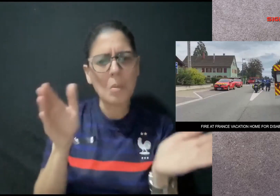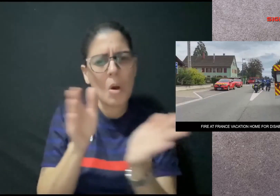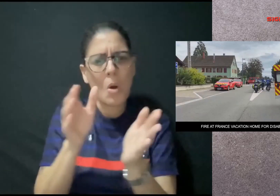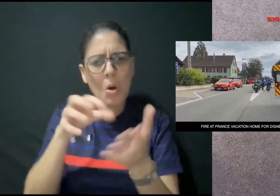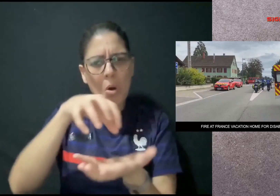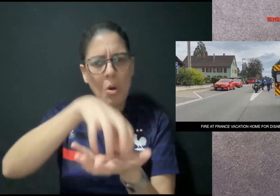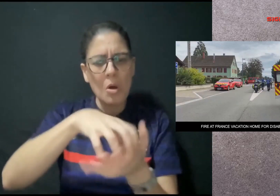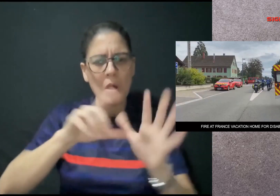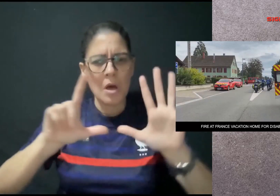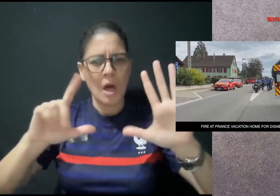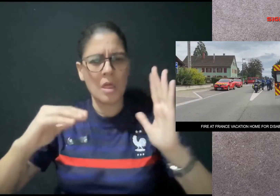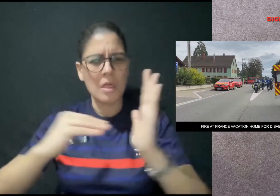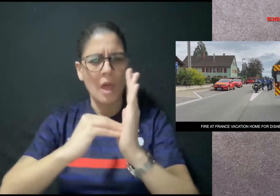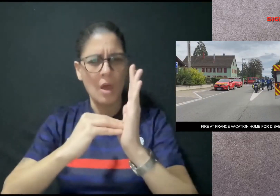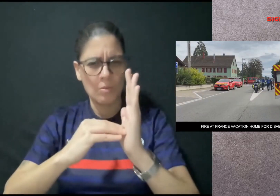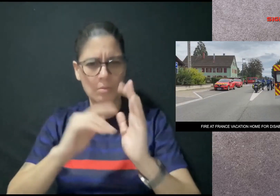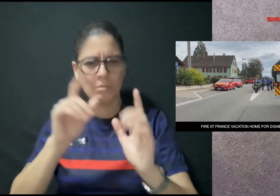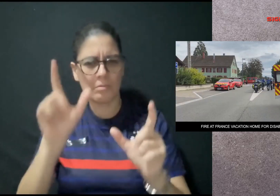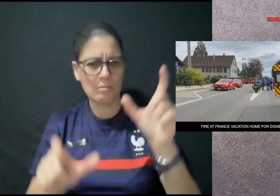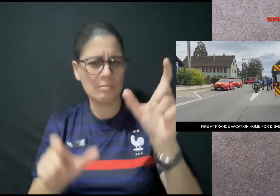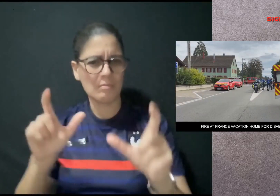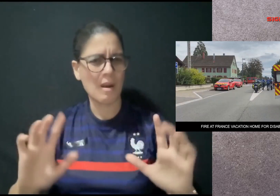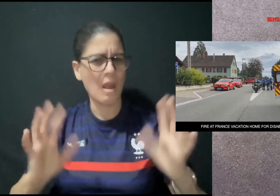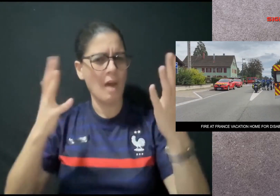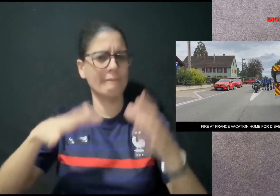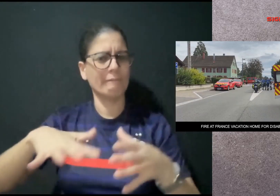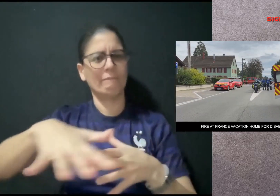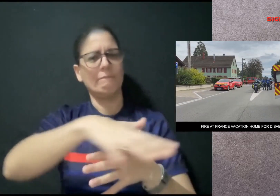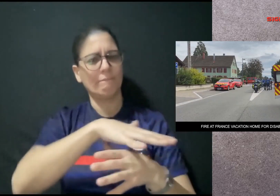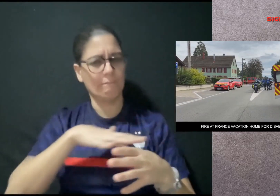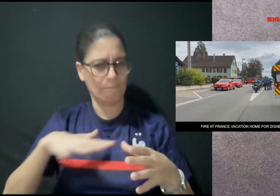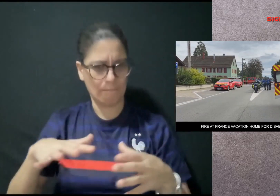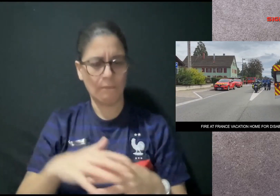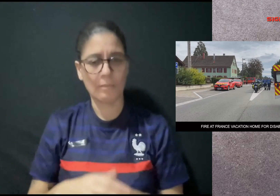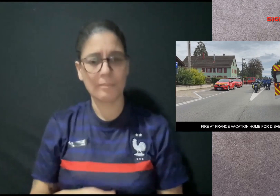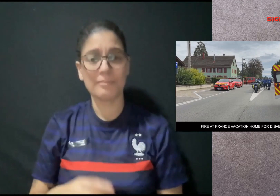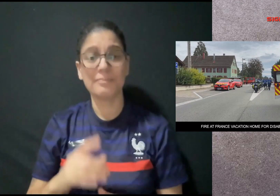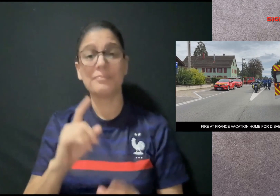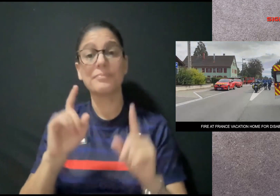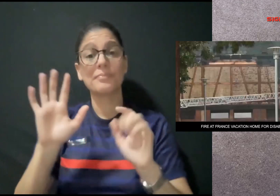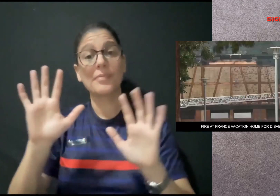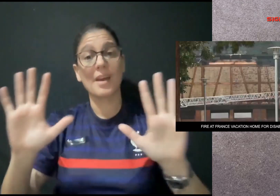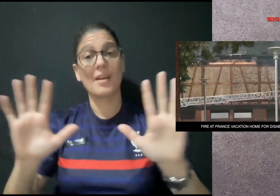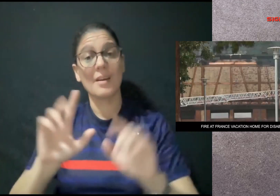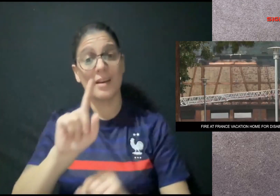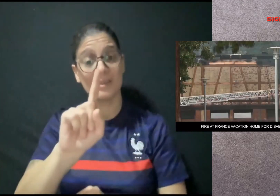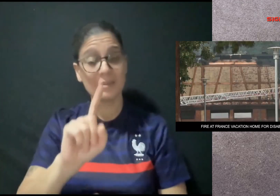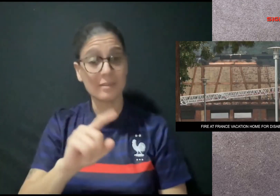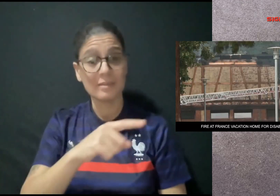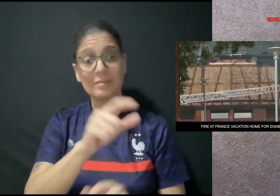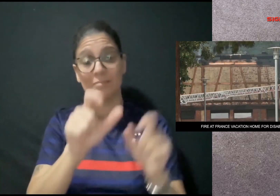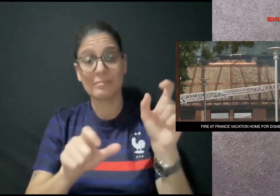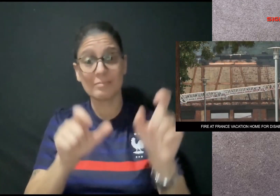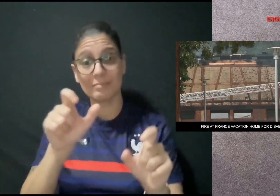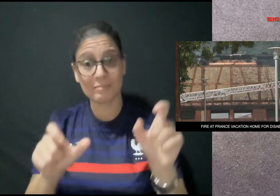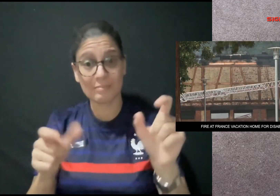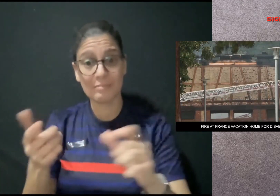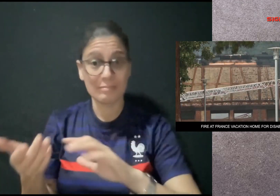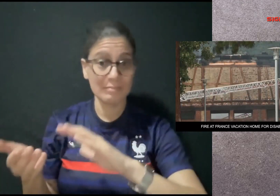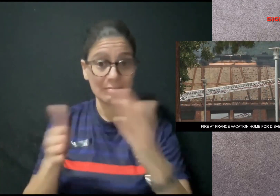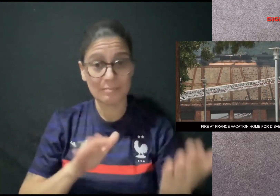the German border in a small town of about 7000 residents 11 people died in the fire